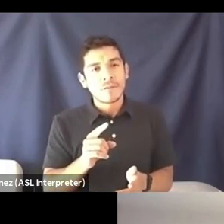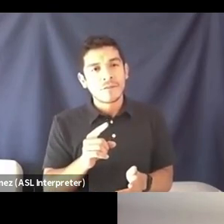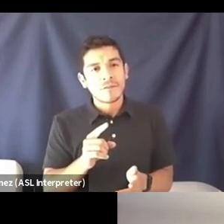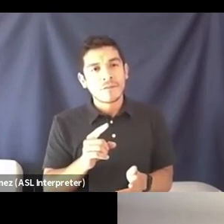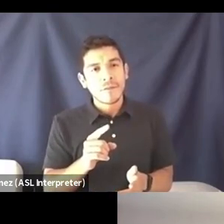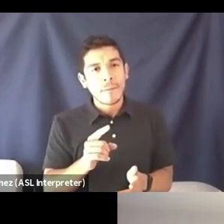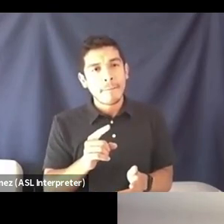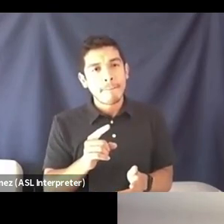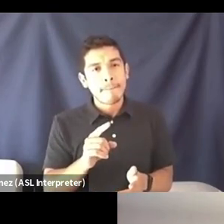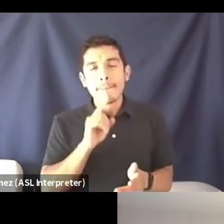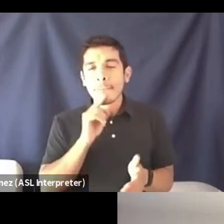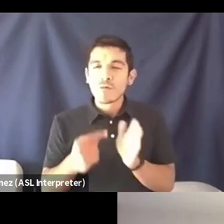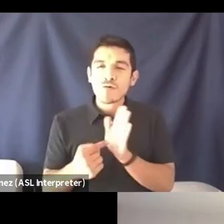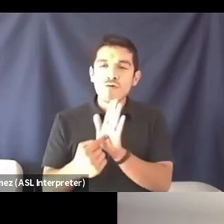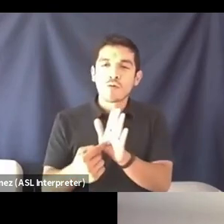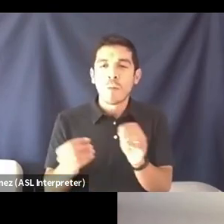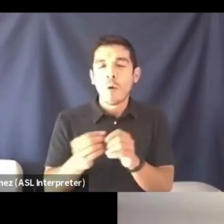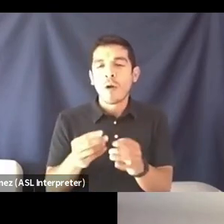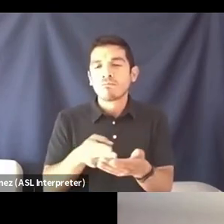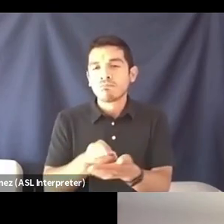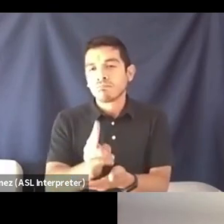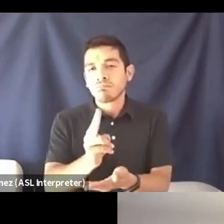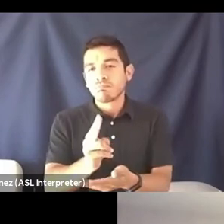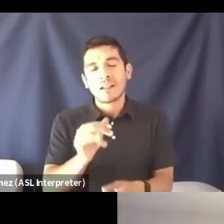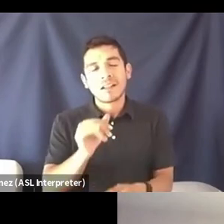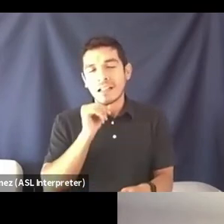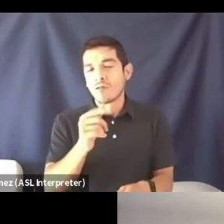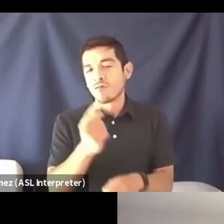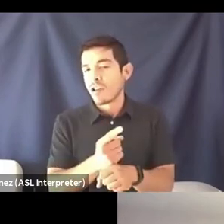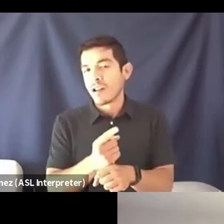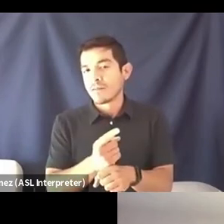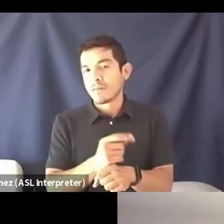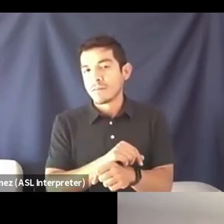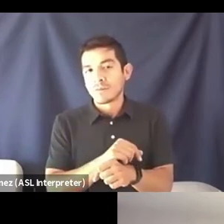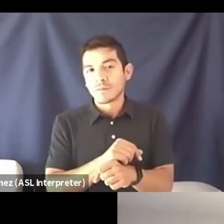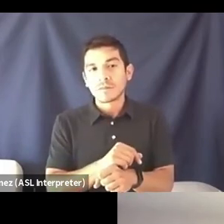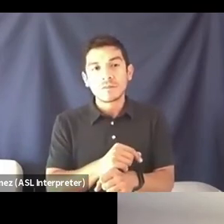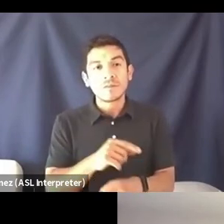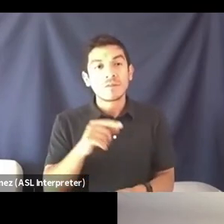it peels that away. You know, it peels that away. And so I think that this film has accomplished that.